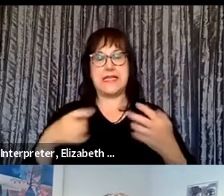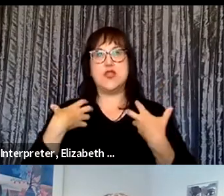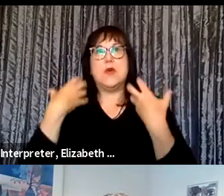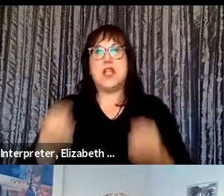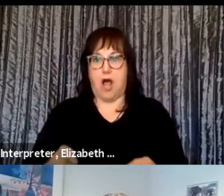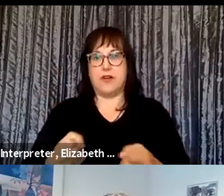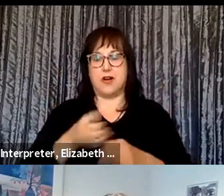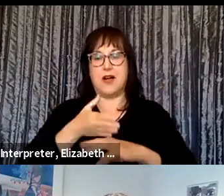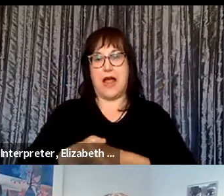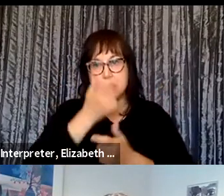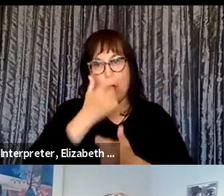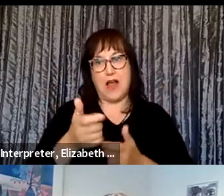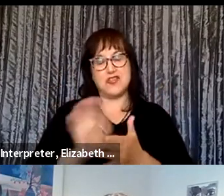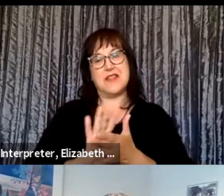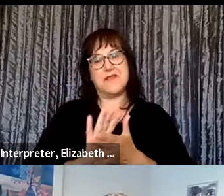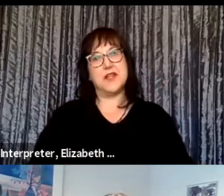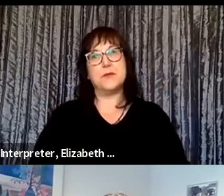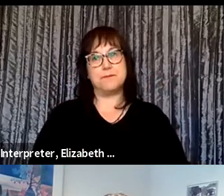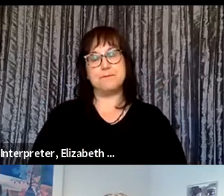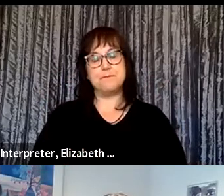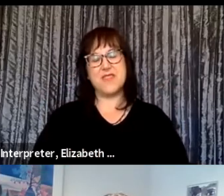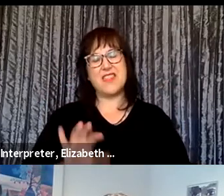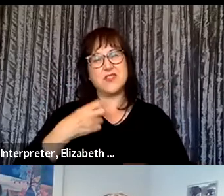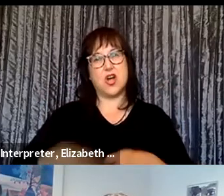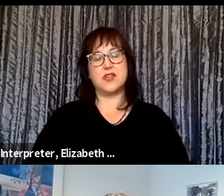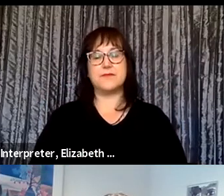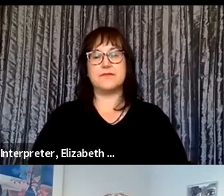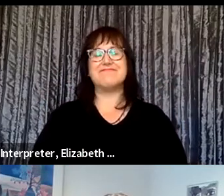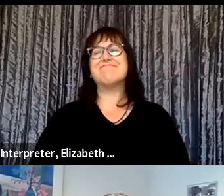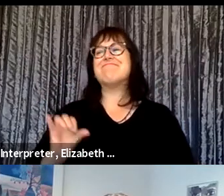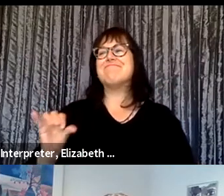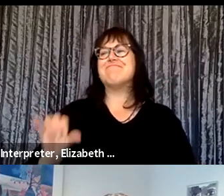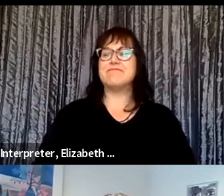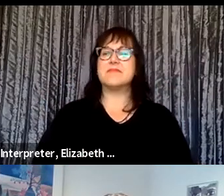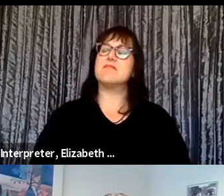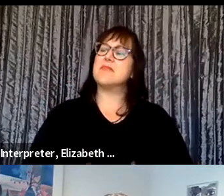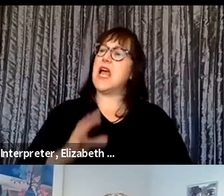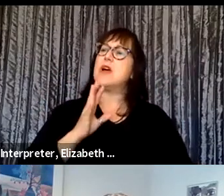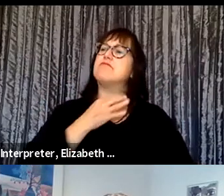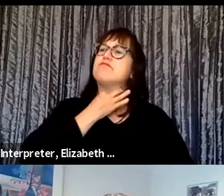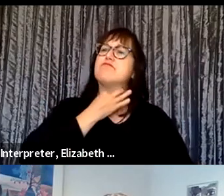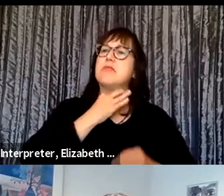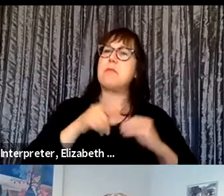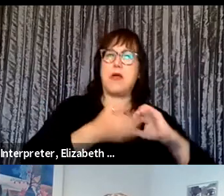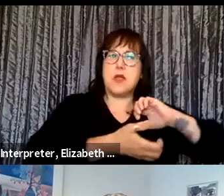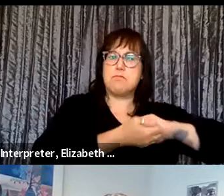Yeah, so let's talk a little bit about partnerships. I'm, I'm curious about partnerships.